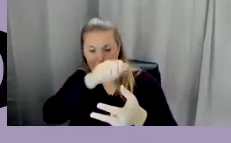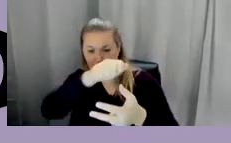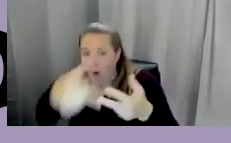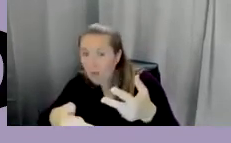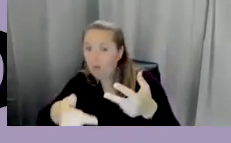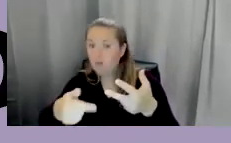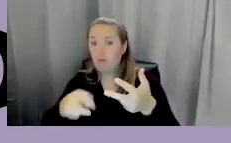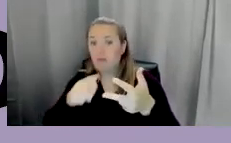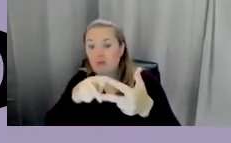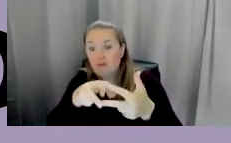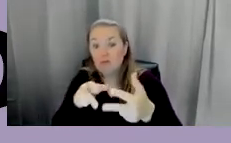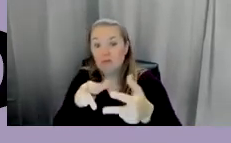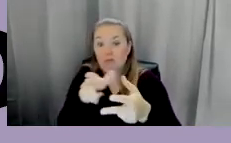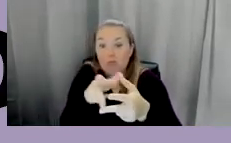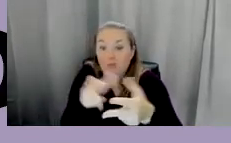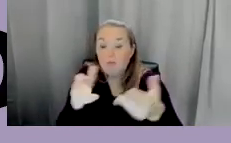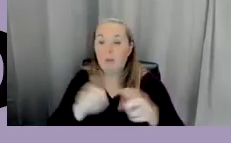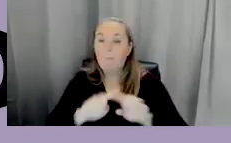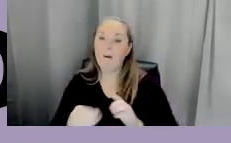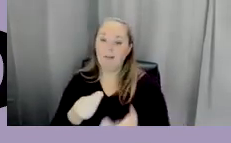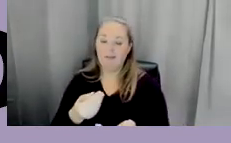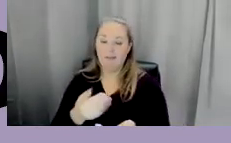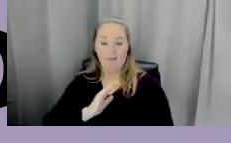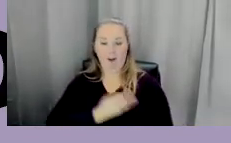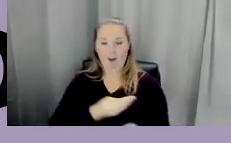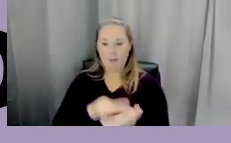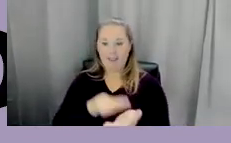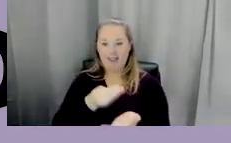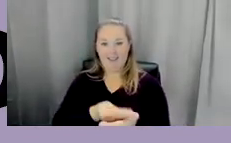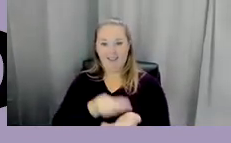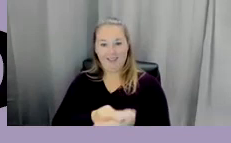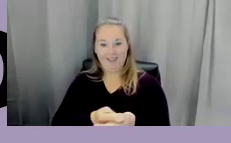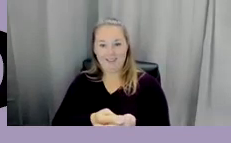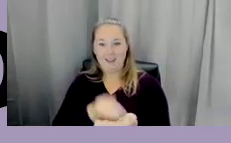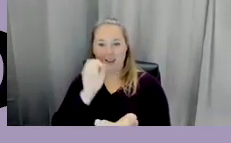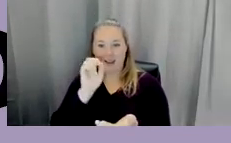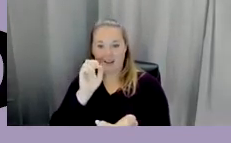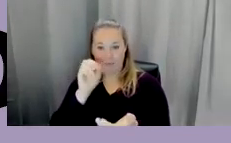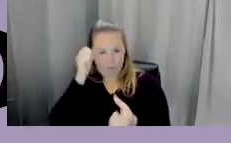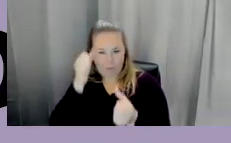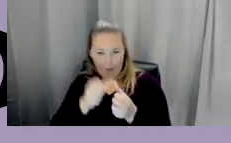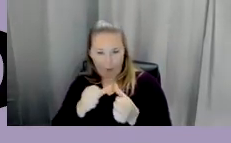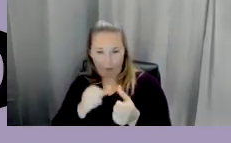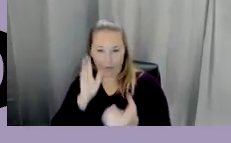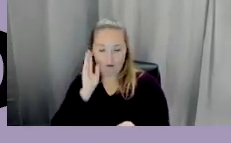SENIORS, VETERANS OR RESILIENT COMMUNITIES, WE RECOGNIZE AS TAMASO WAS JUST SPEAKING THAT YOU MAY HAVE A GROUP THAT